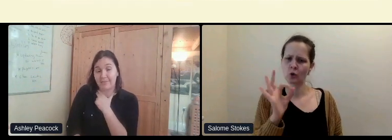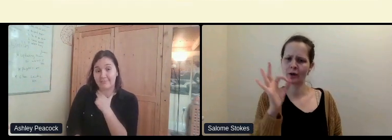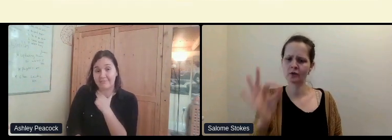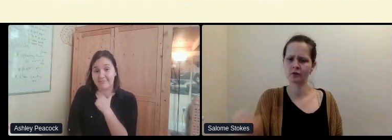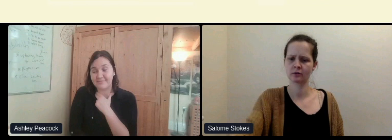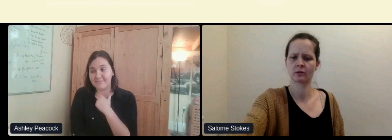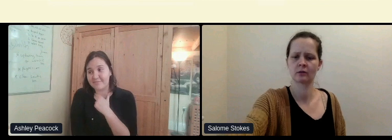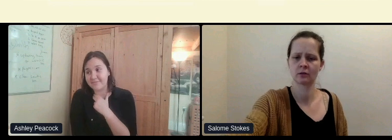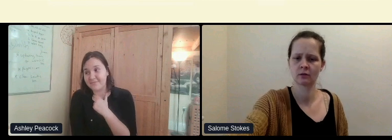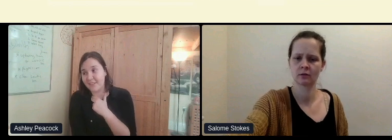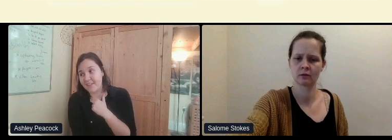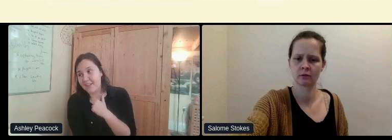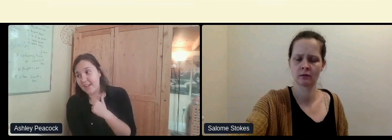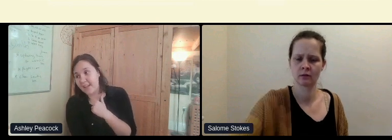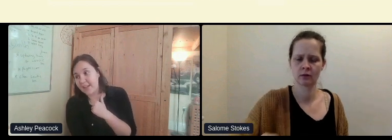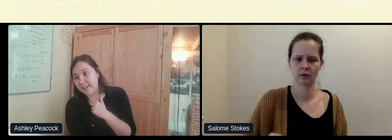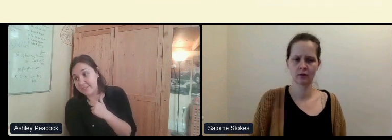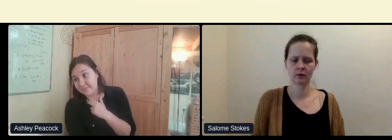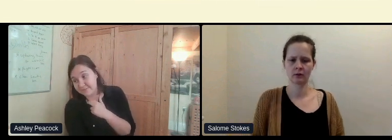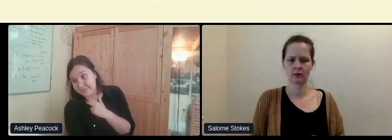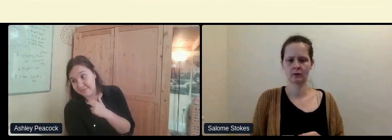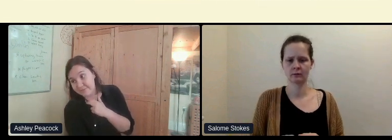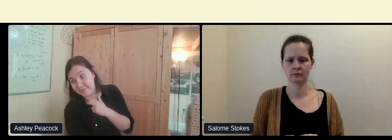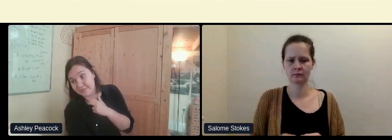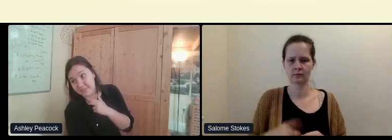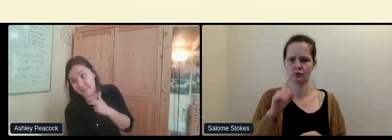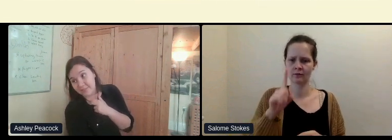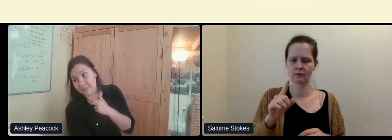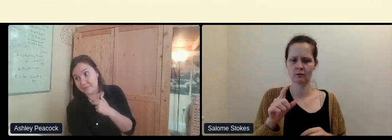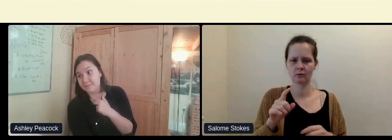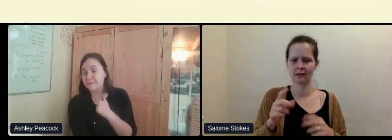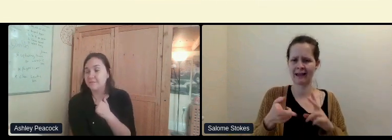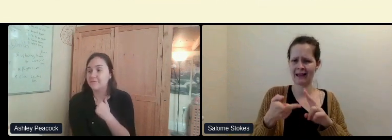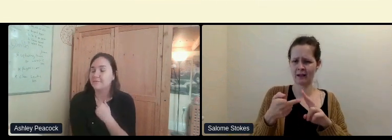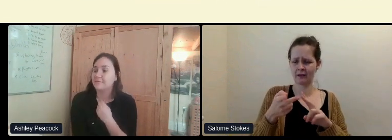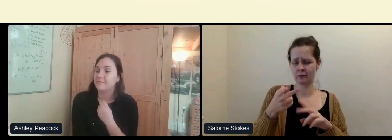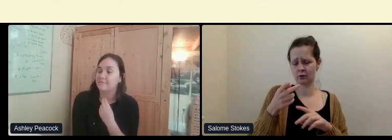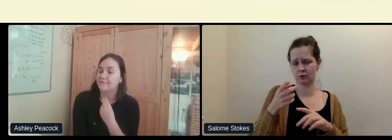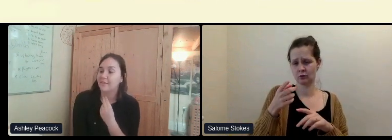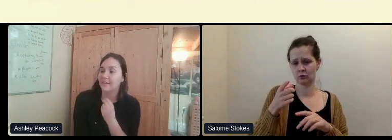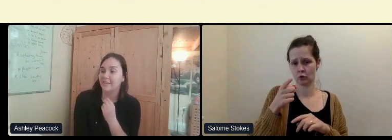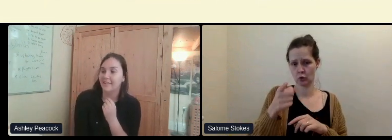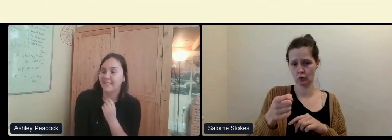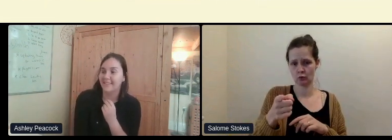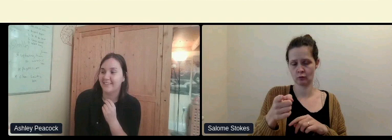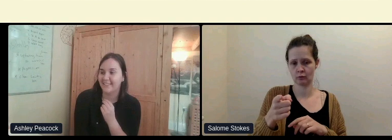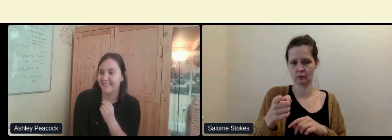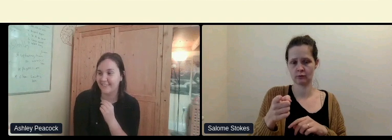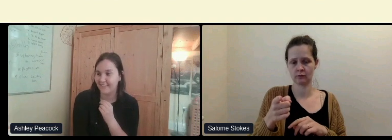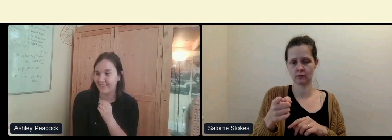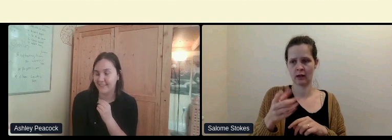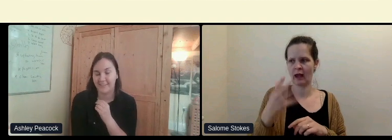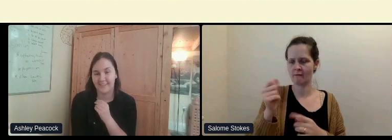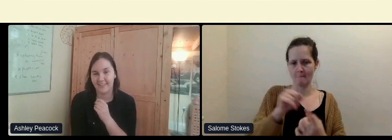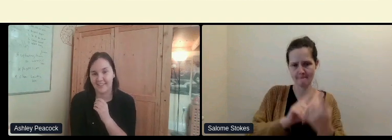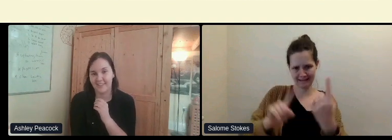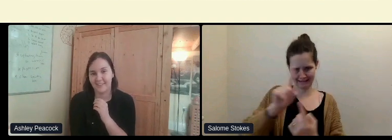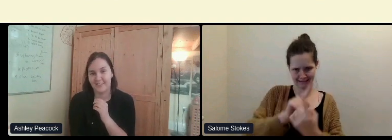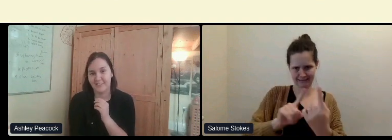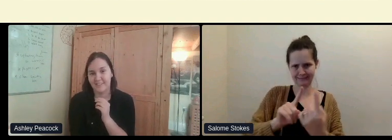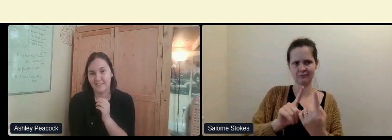So the question is "if you could change one thing about meetings, what would it be and why?"